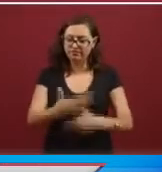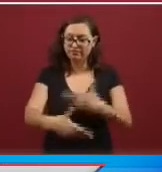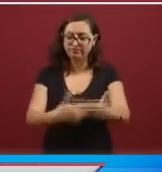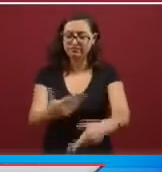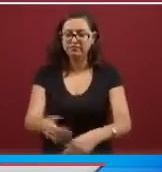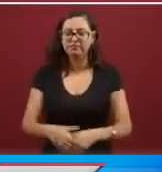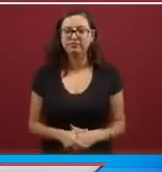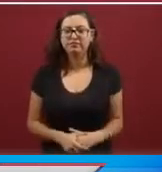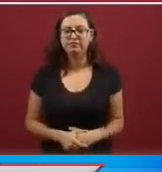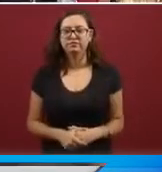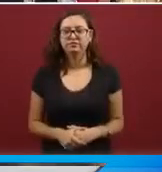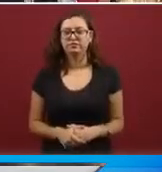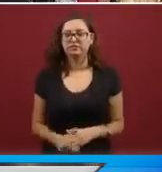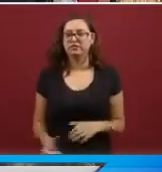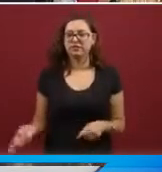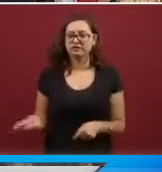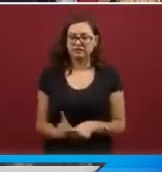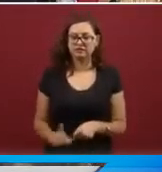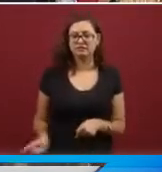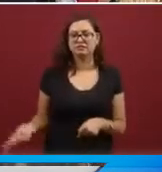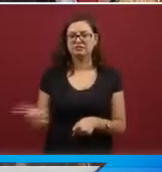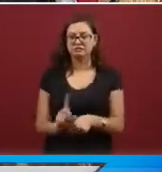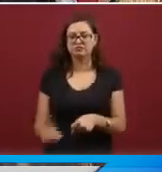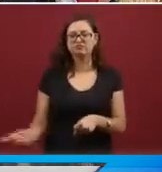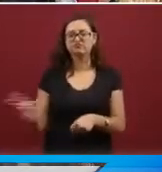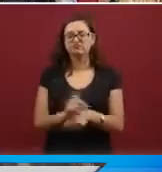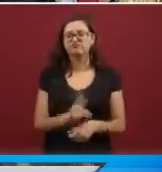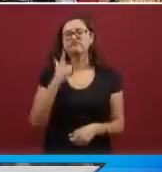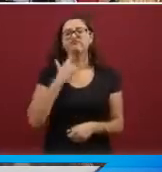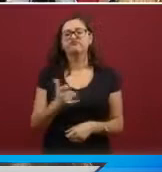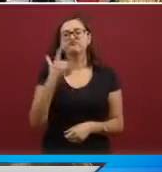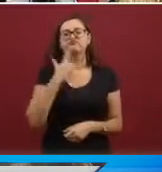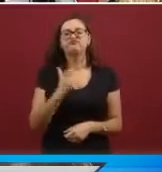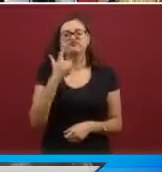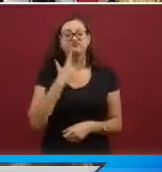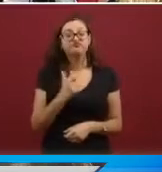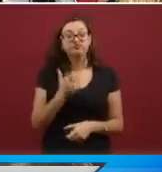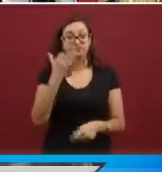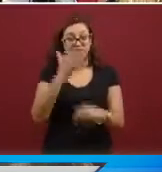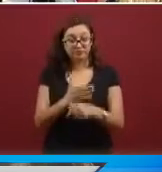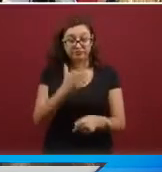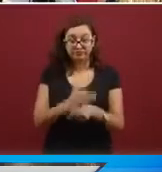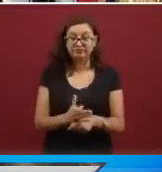to which the President replies that the government was infested with corruption and it will take some time to eradicate this problem